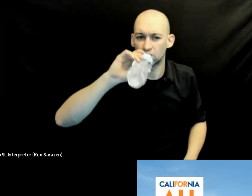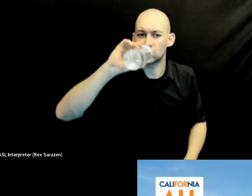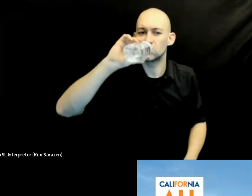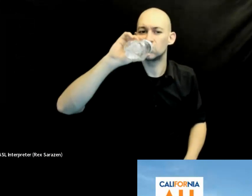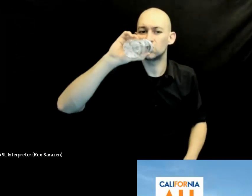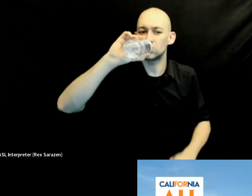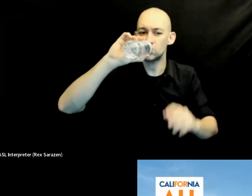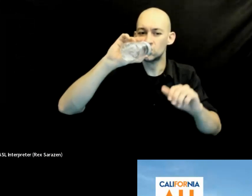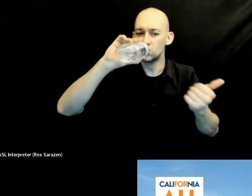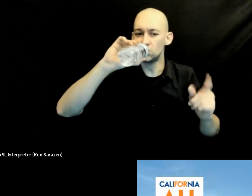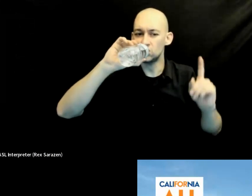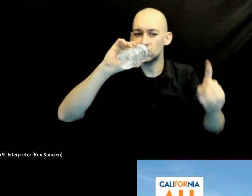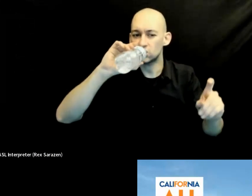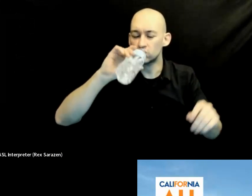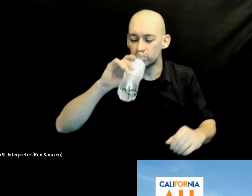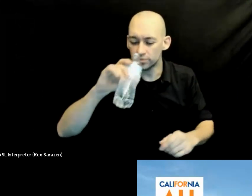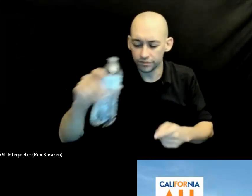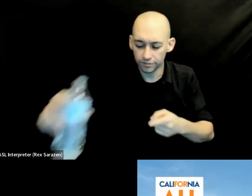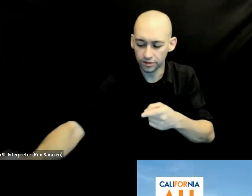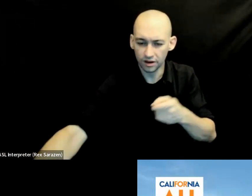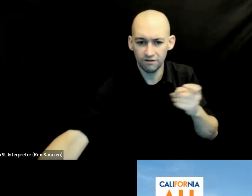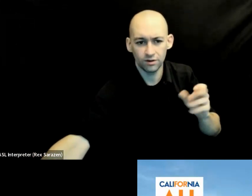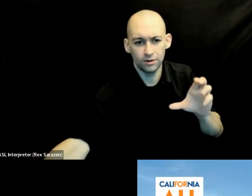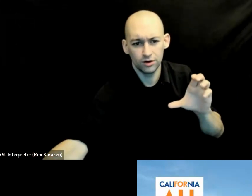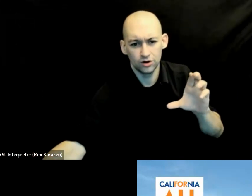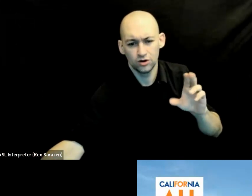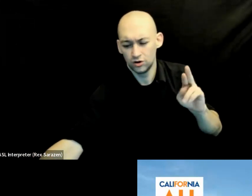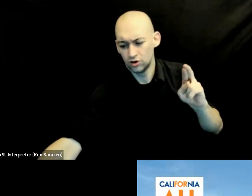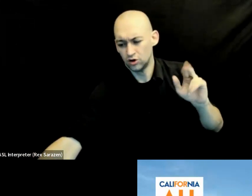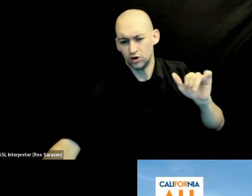question that came in from Crystal earlier in the chat is, will the DEEM tool provide the names of